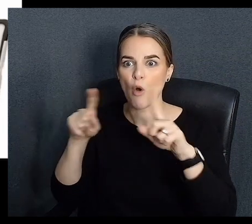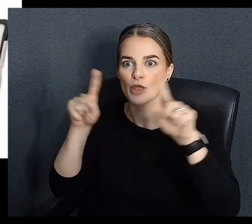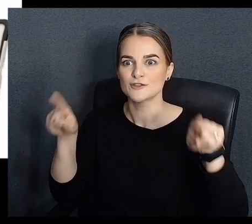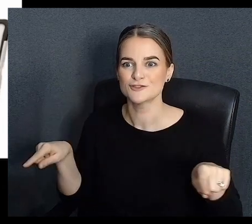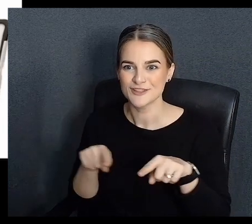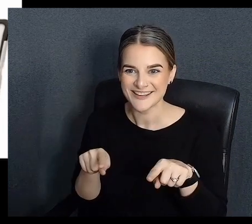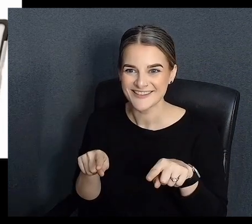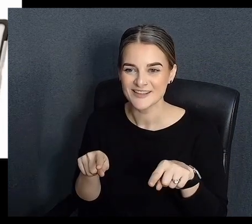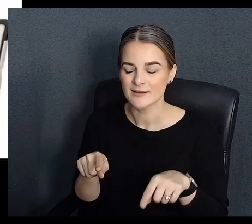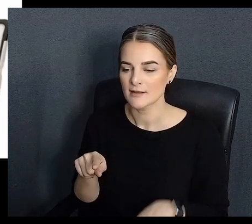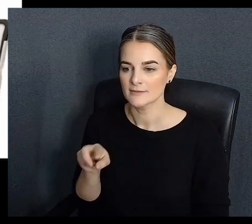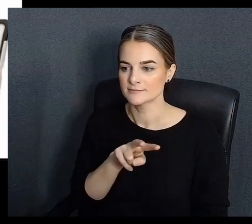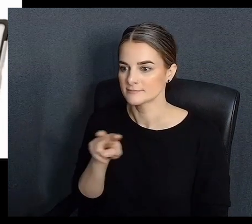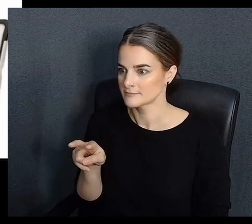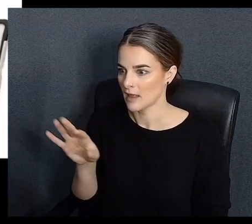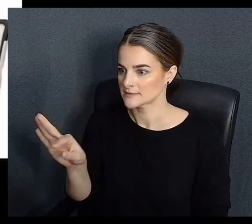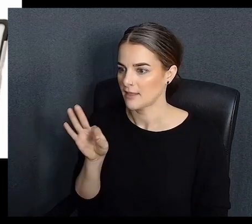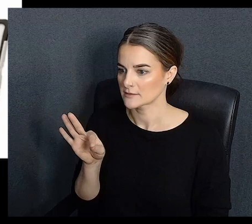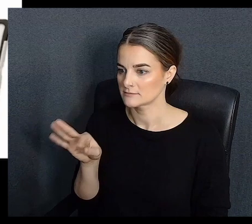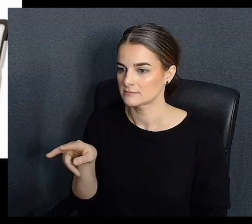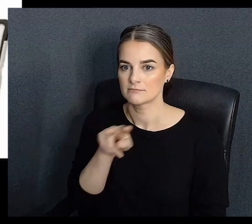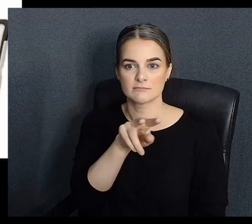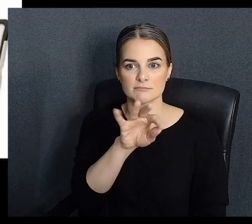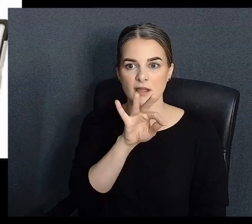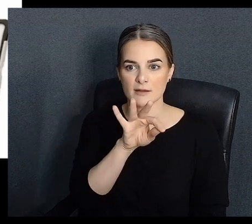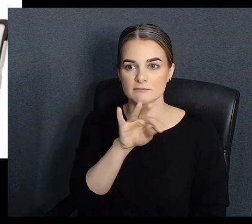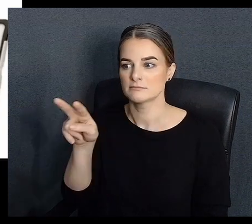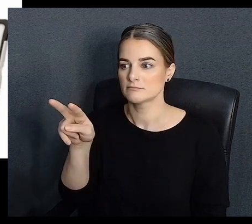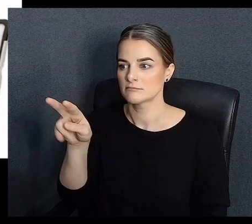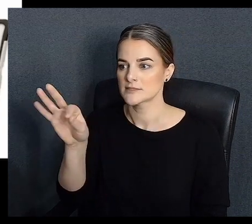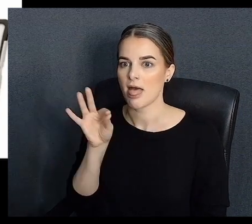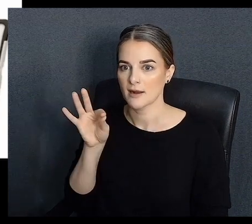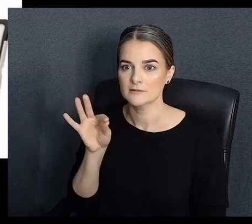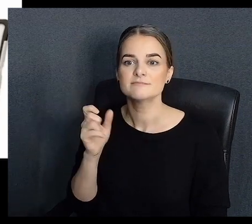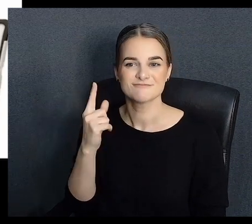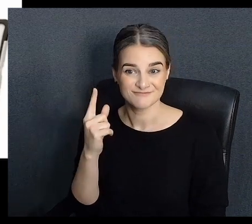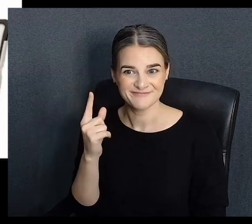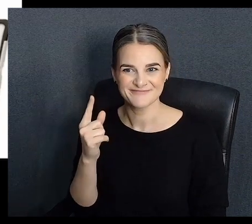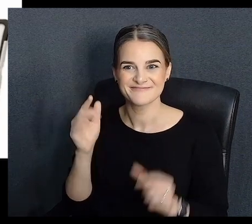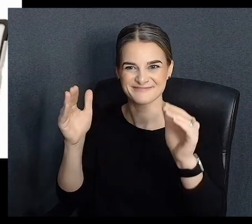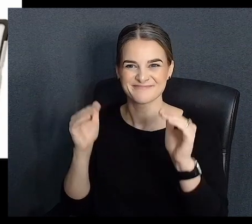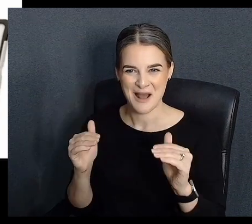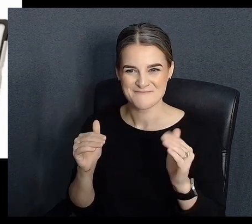their selections on the device. And then the bottom one is an iPad based system